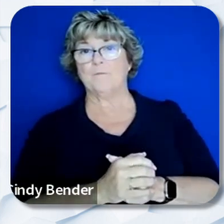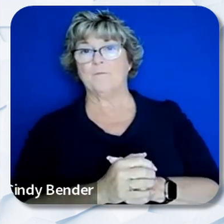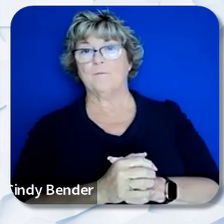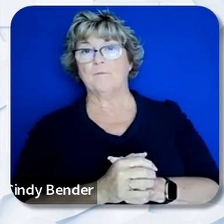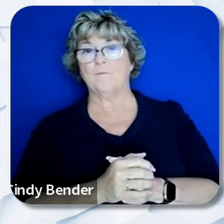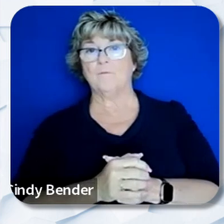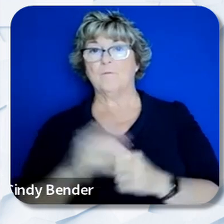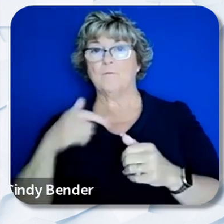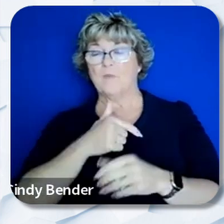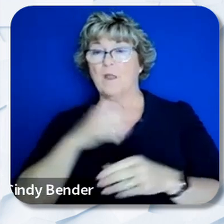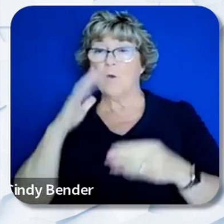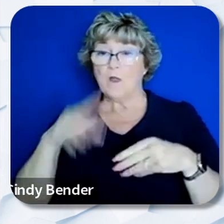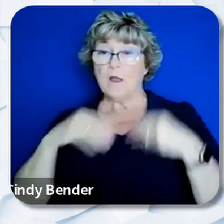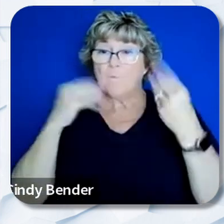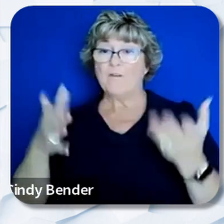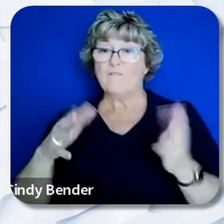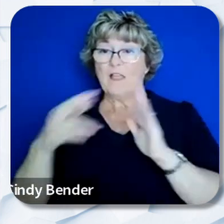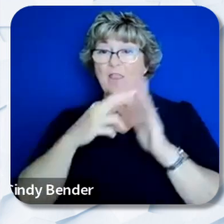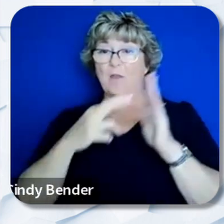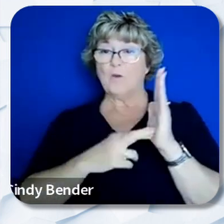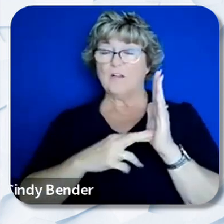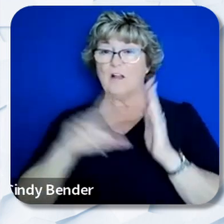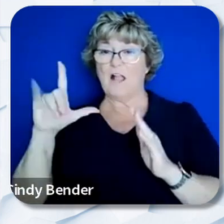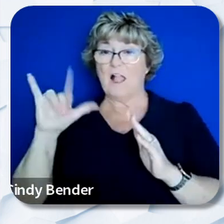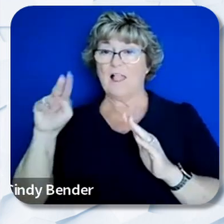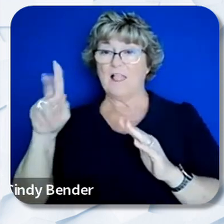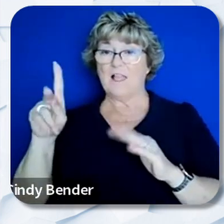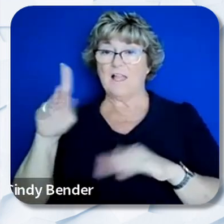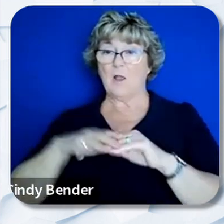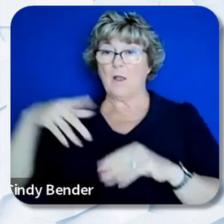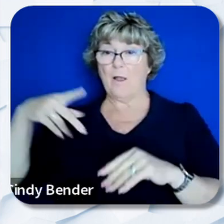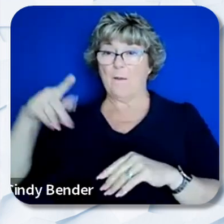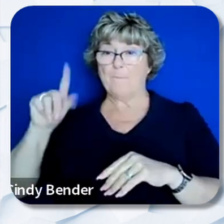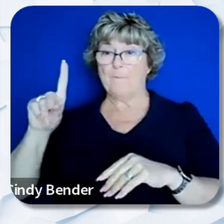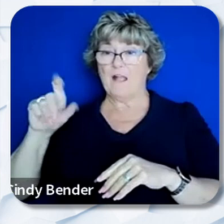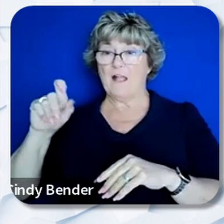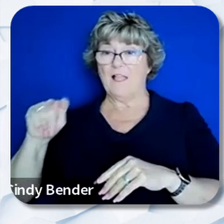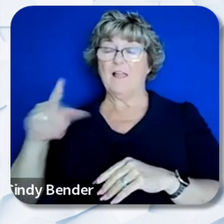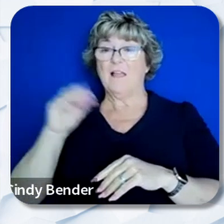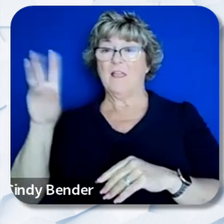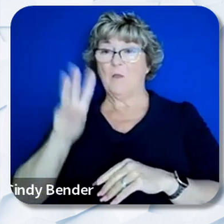to provide the registration links on the Padlet and on the website today, so you will have